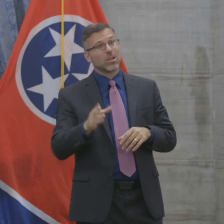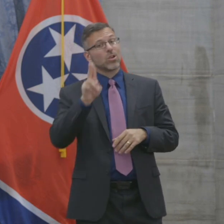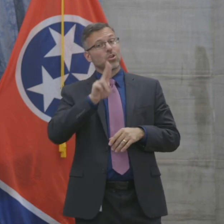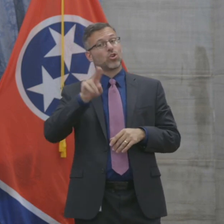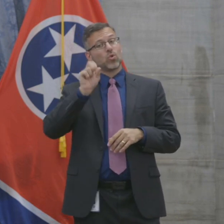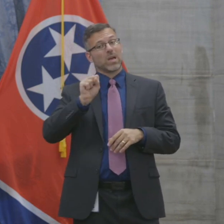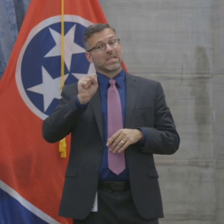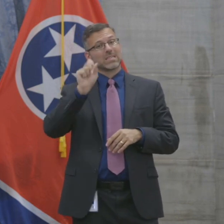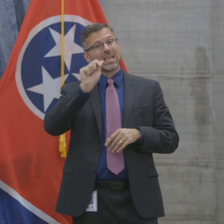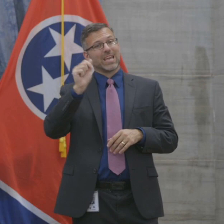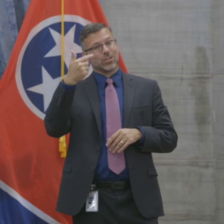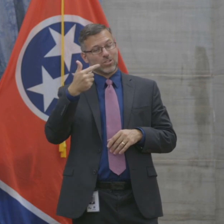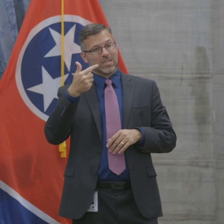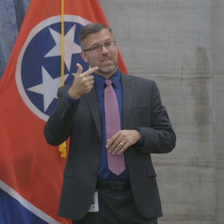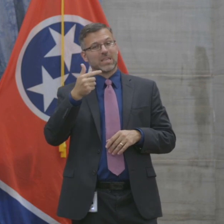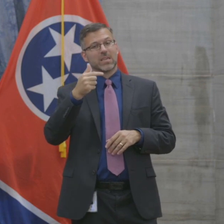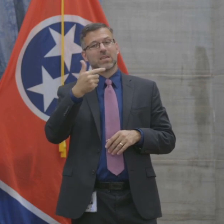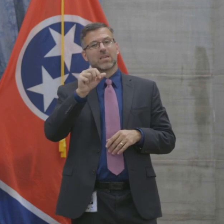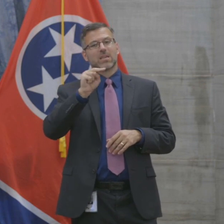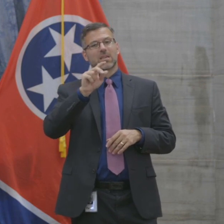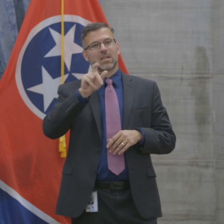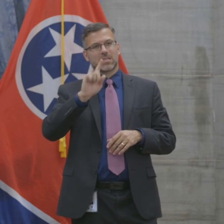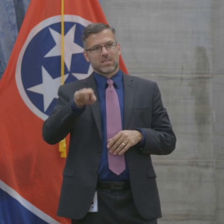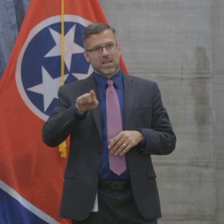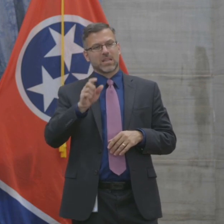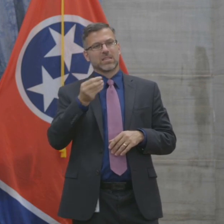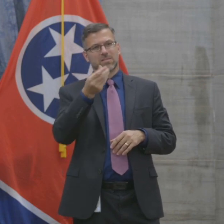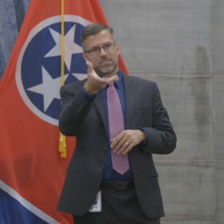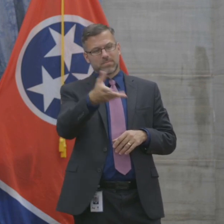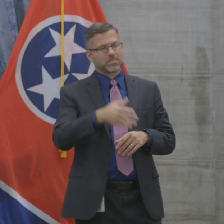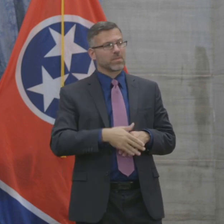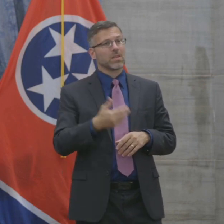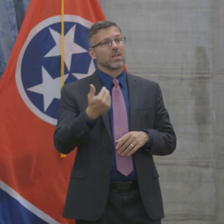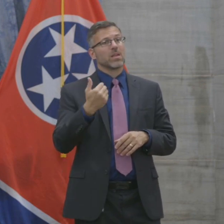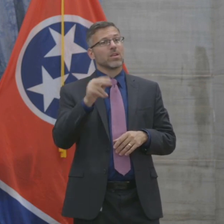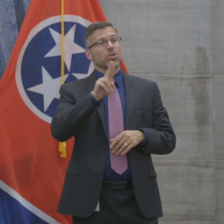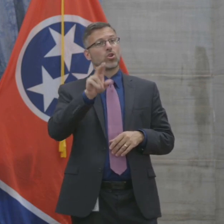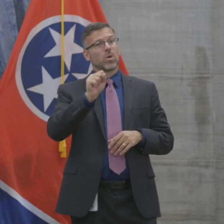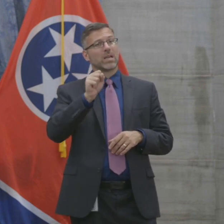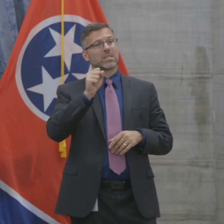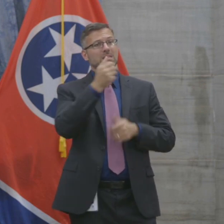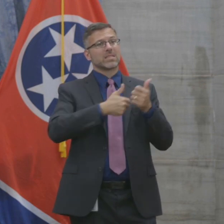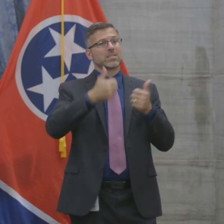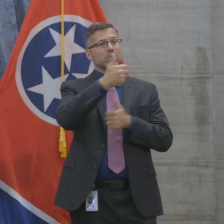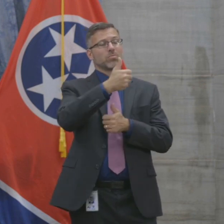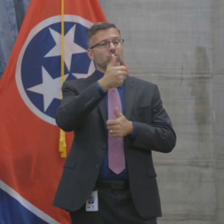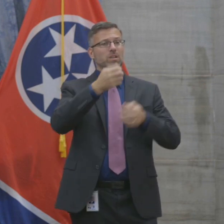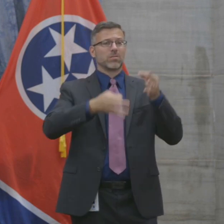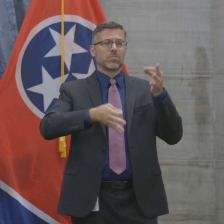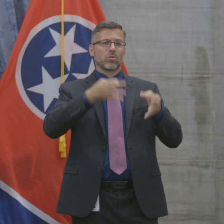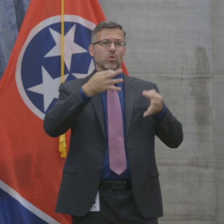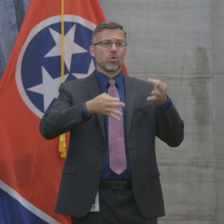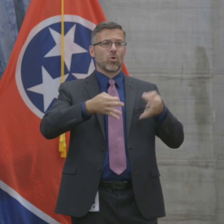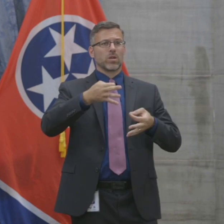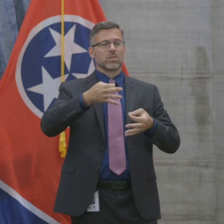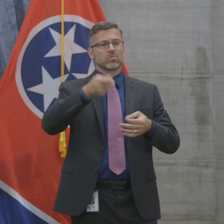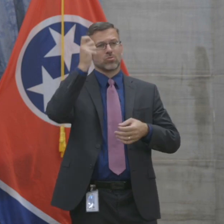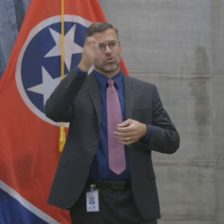make sure everything we do falls within the framework of the Constitution. The ad hoc committee you referenced, if you